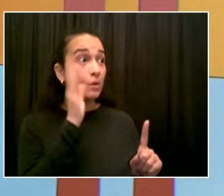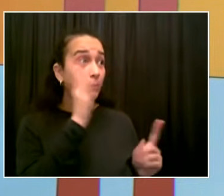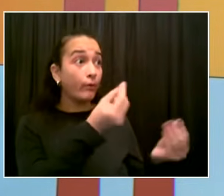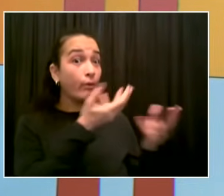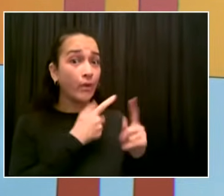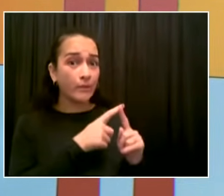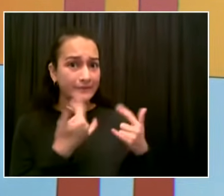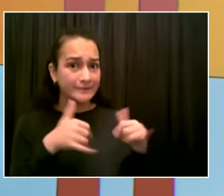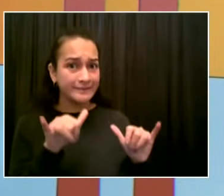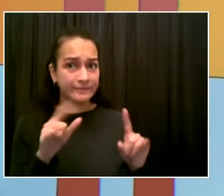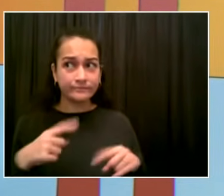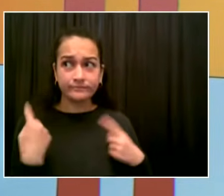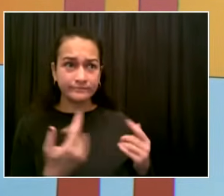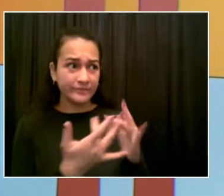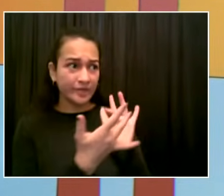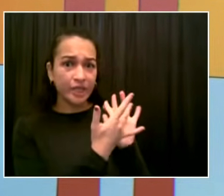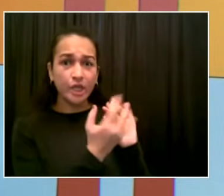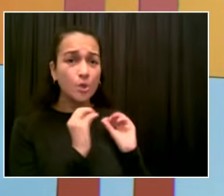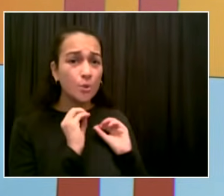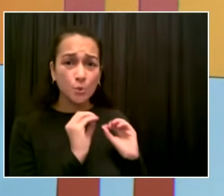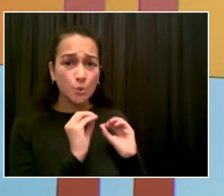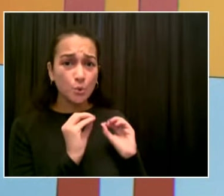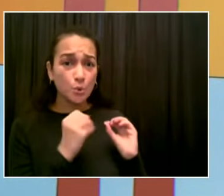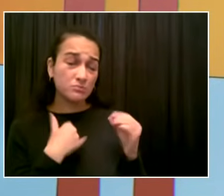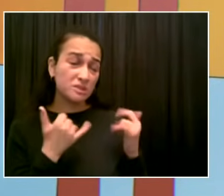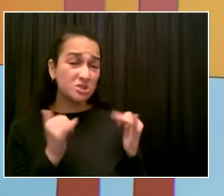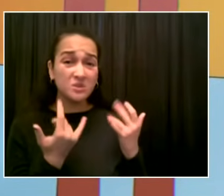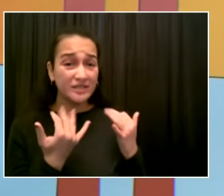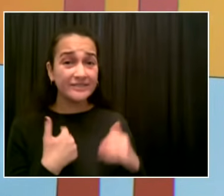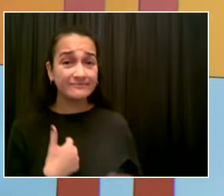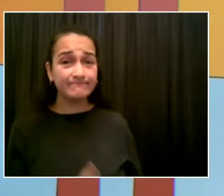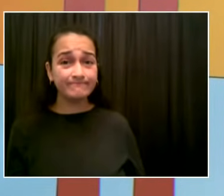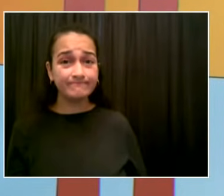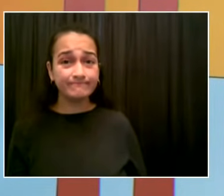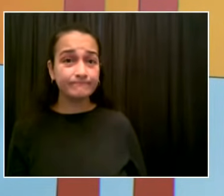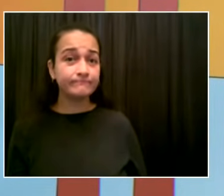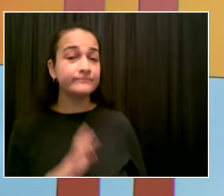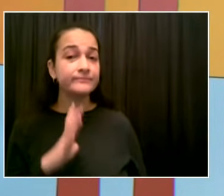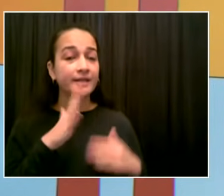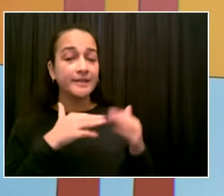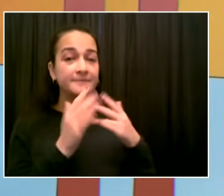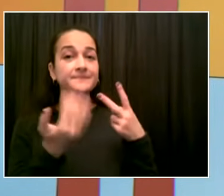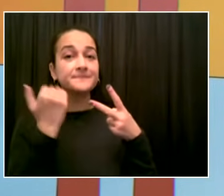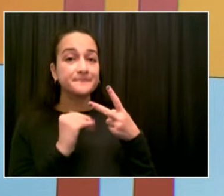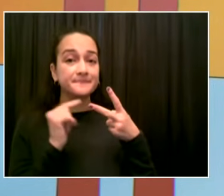LASTEE WK. I'M STILL WAITING ON THAT. AND ON ANOTHER